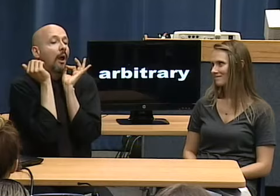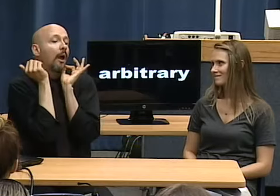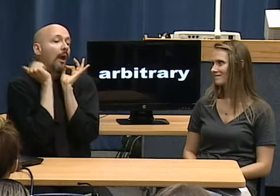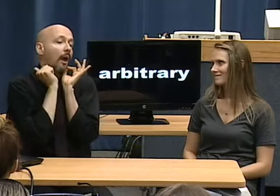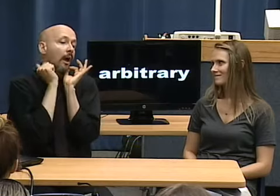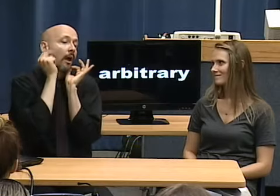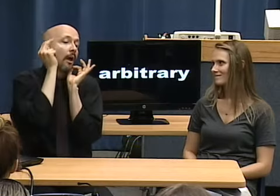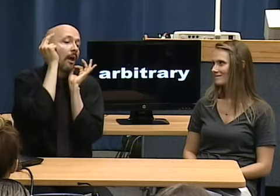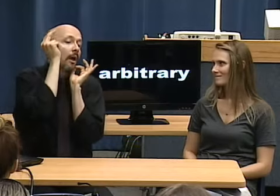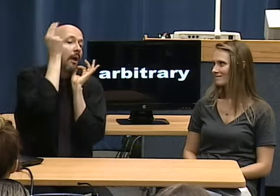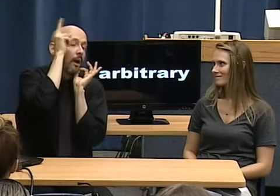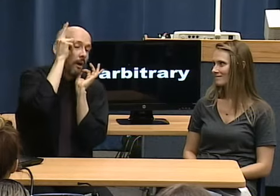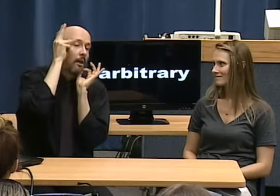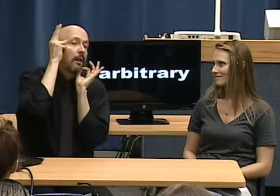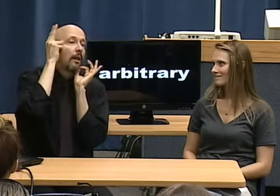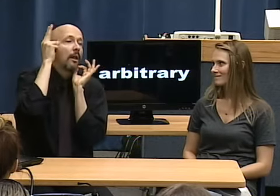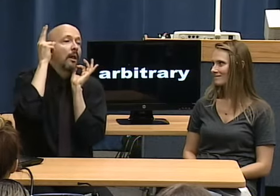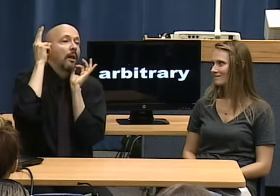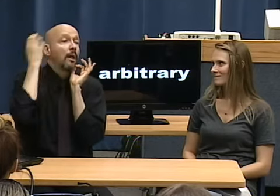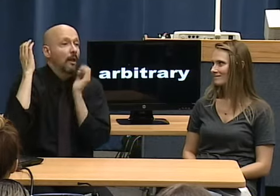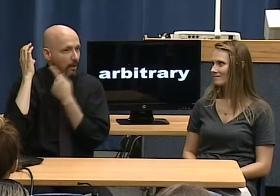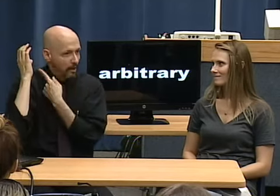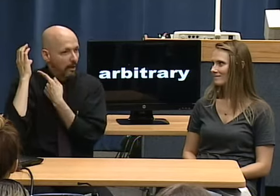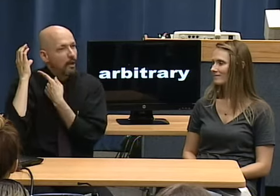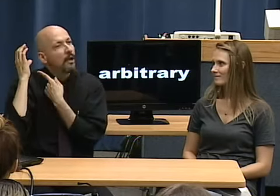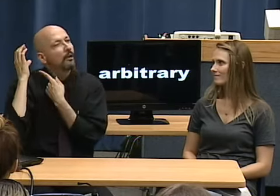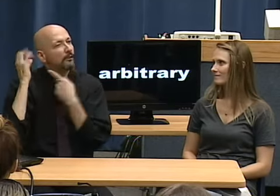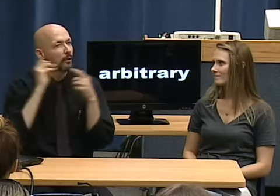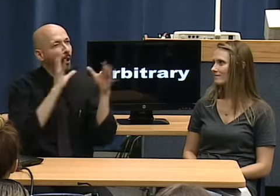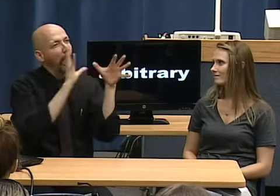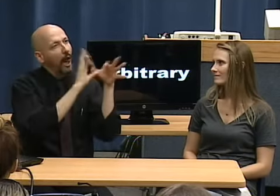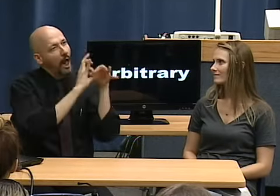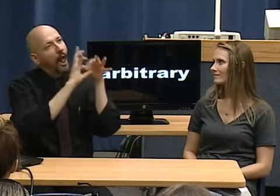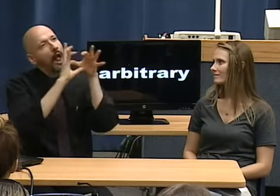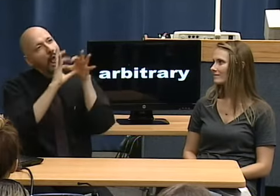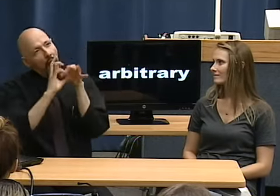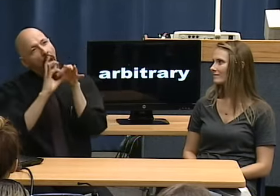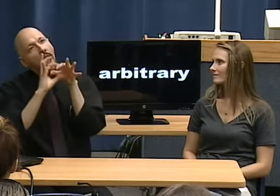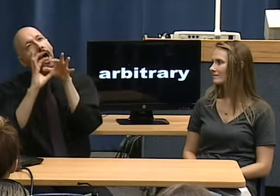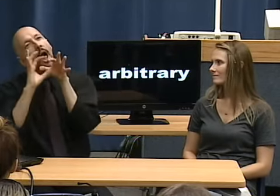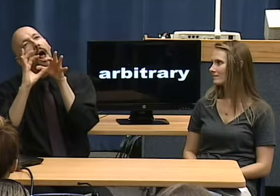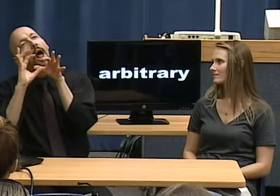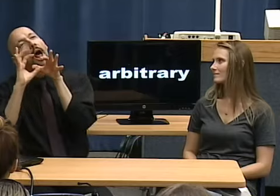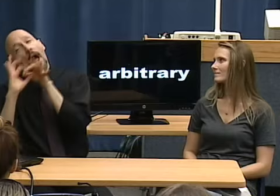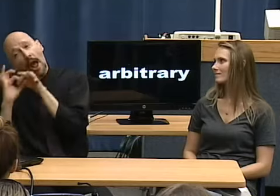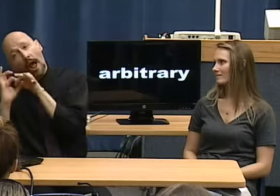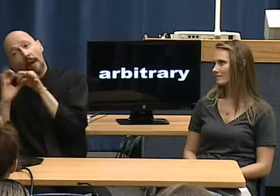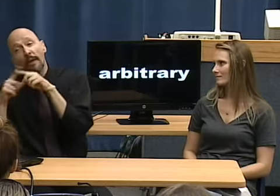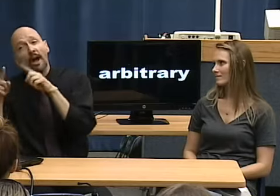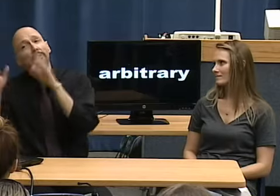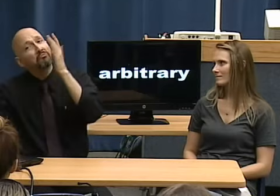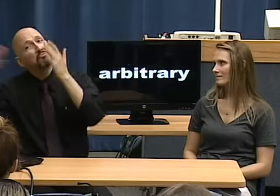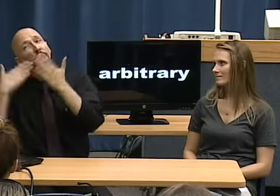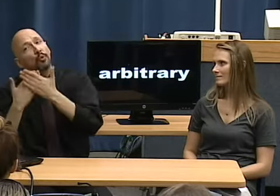aunt... uncle... cousin. There is a series of connections that leads us to "cousin."